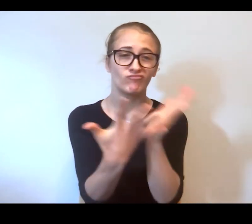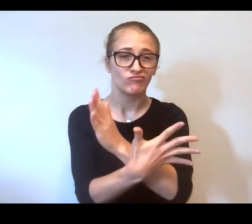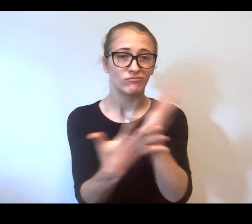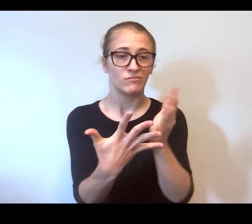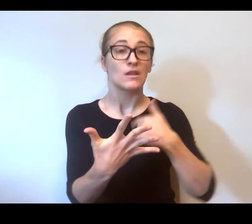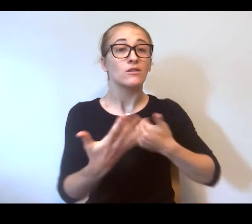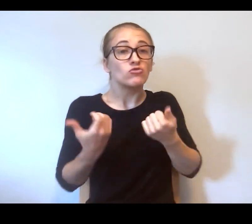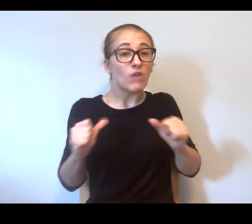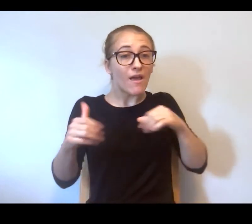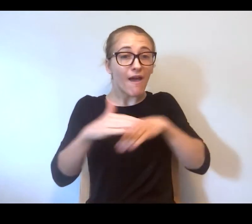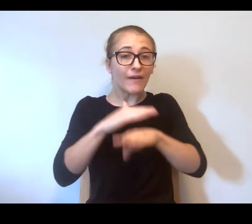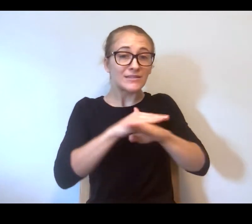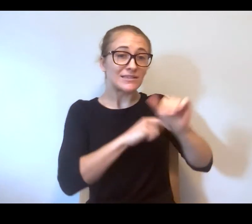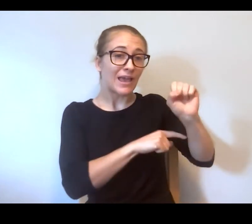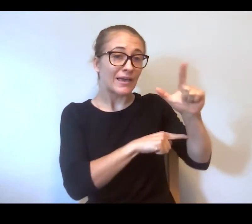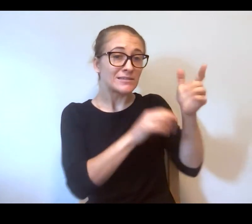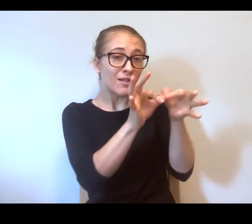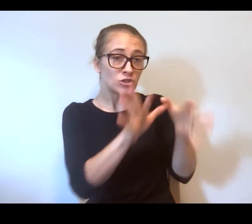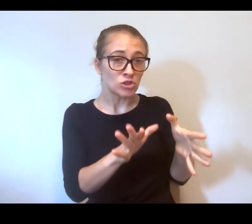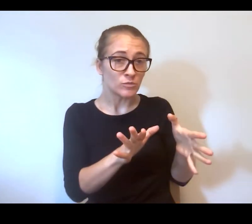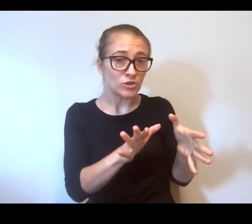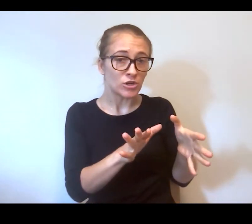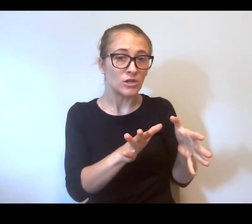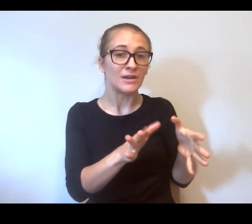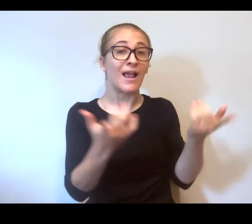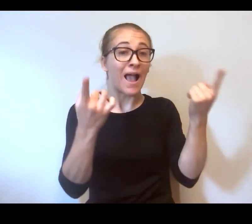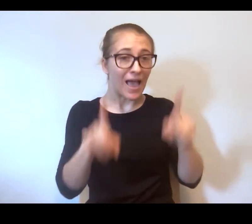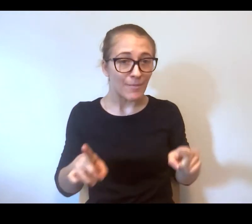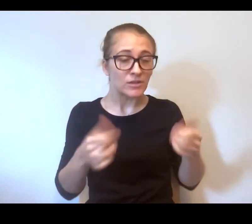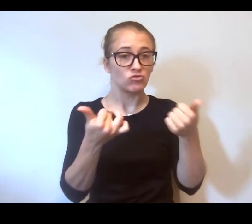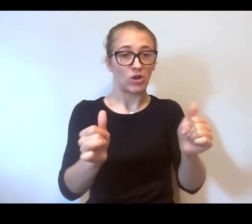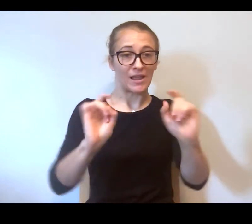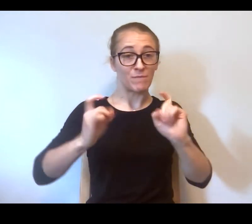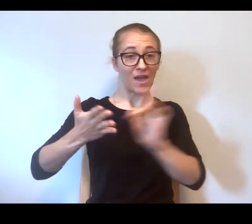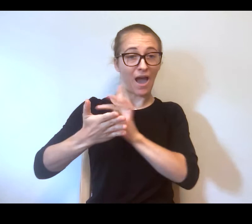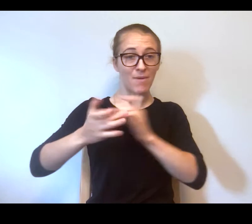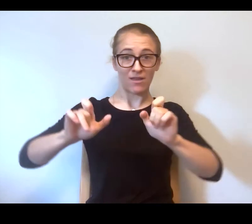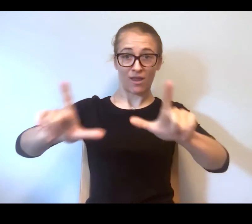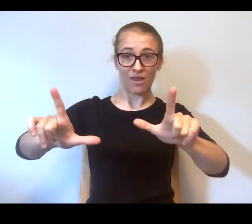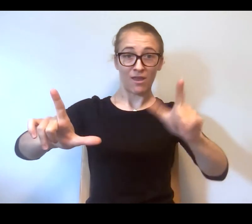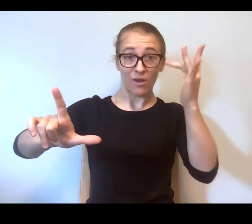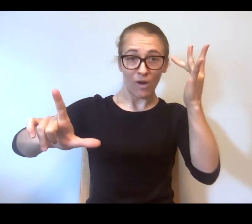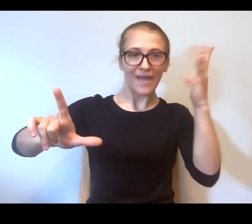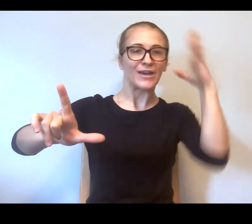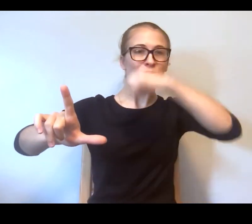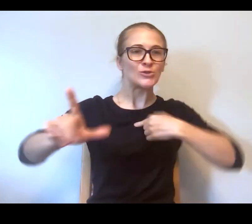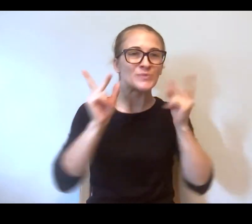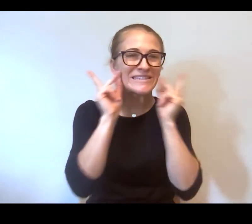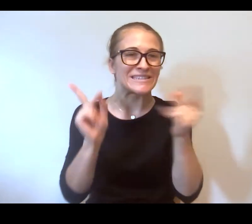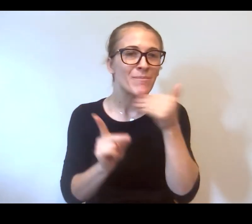encompass. Oftentimes what I was founding when trying to access American Sign Language interpreters is they were frying to give me an iPad because they could